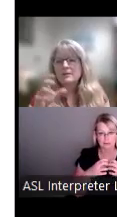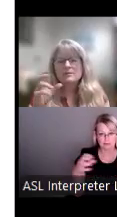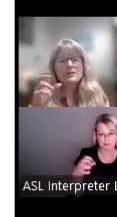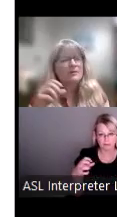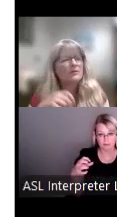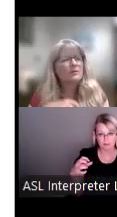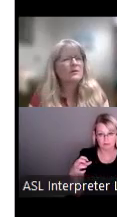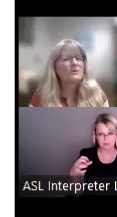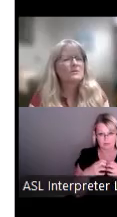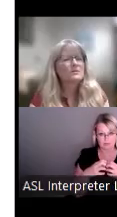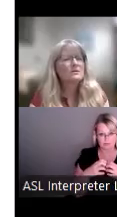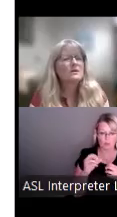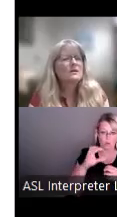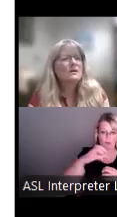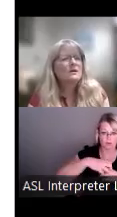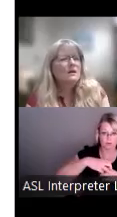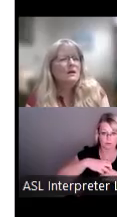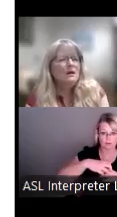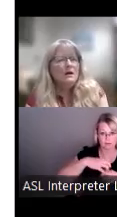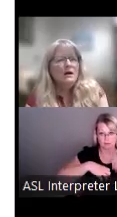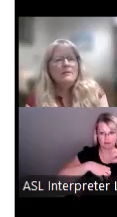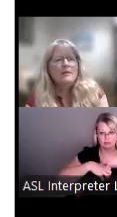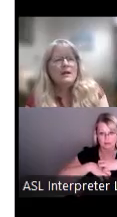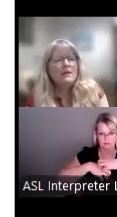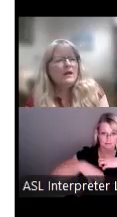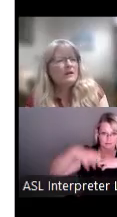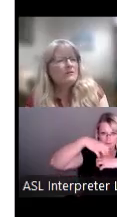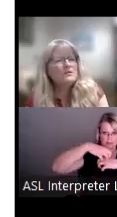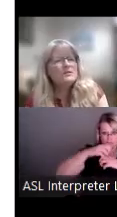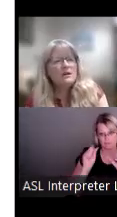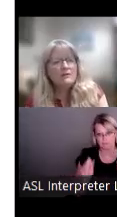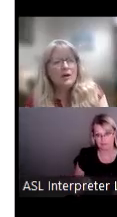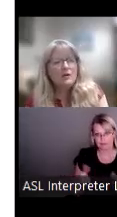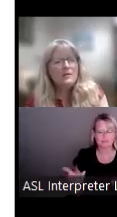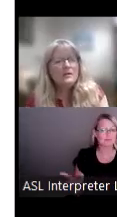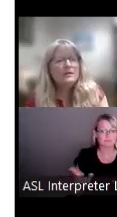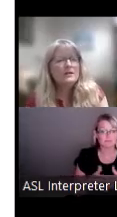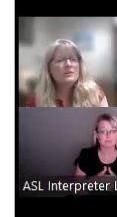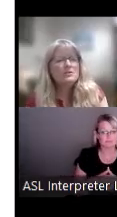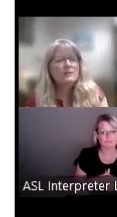a bigger tower with those, and then for self-help, they should